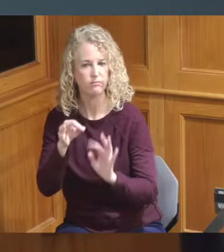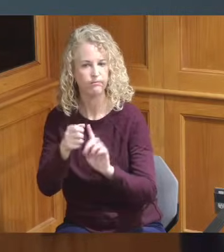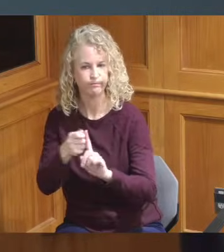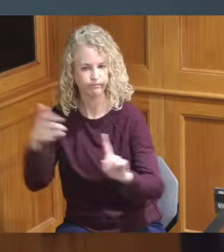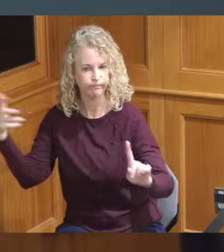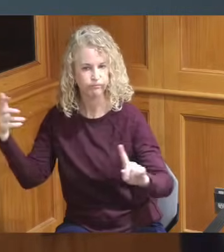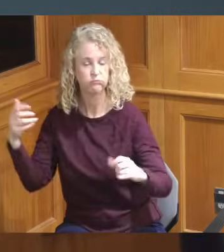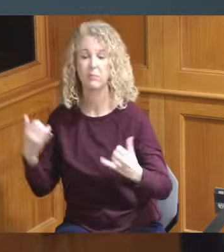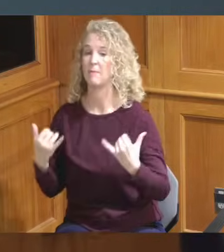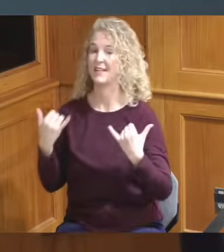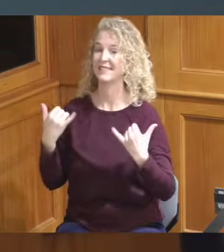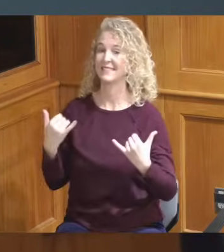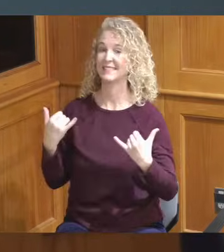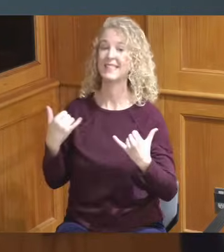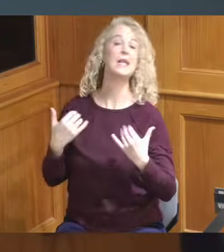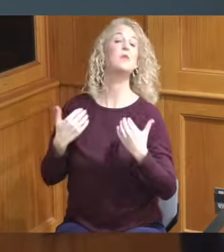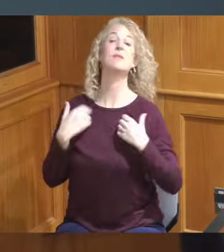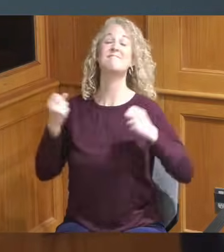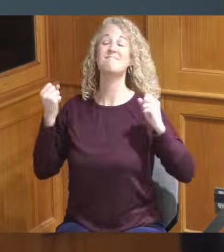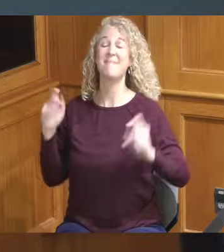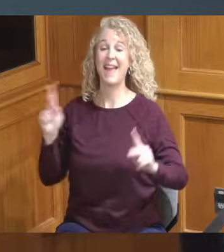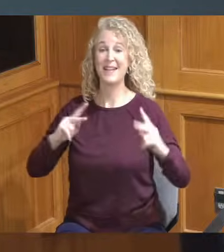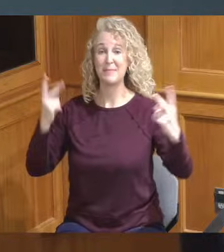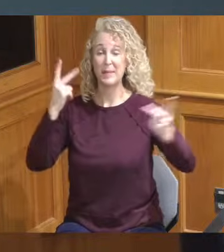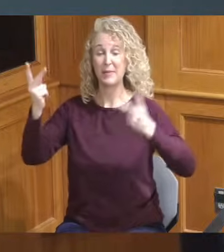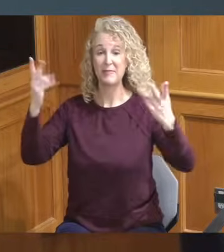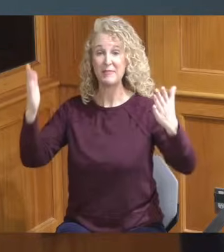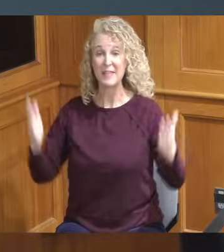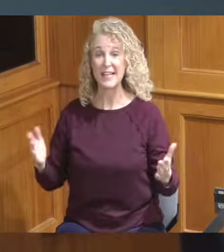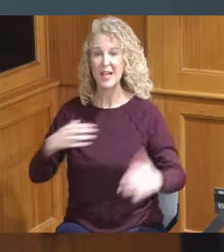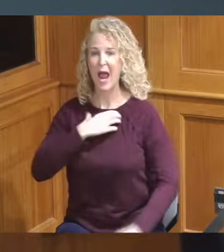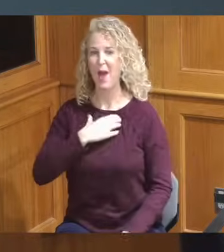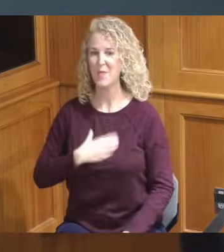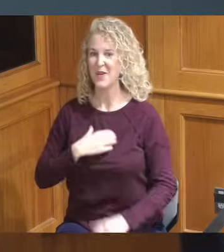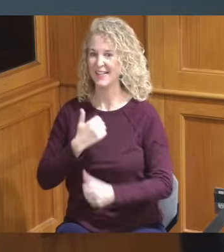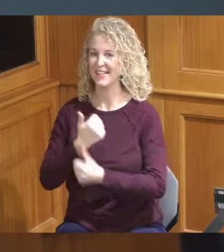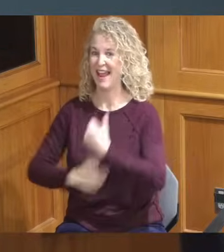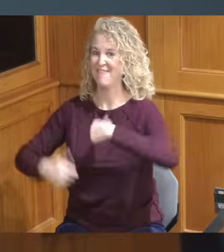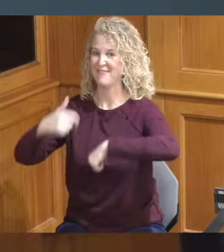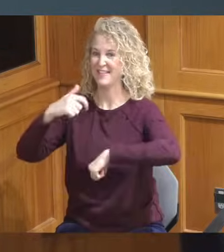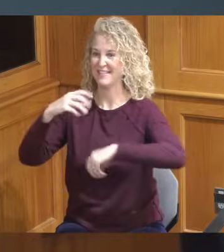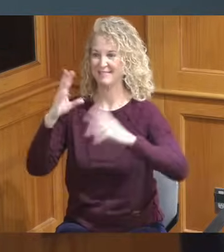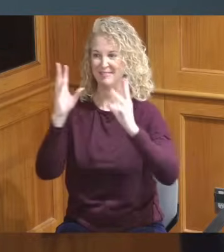proclamations. We have lots of visitors. I wish we could have this all the time, but I'm glad to see